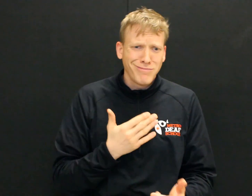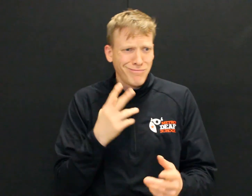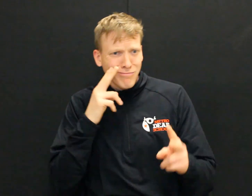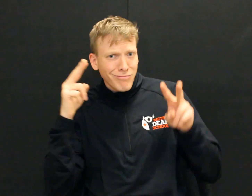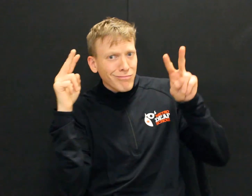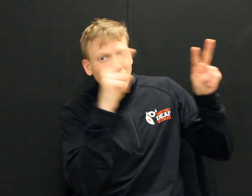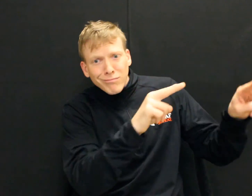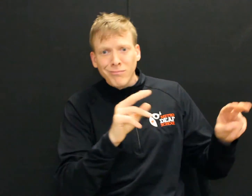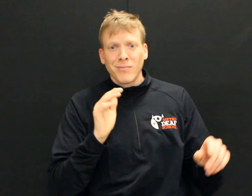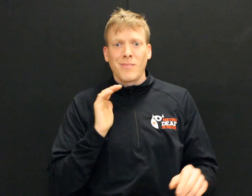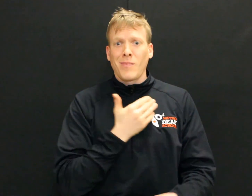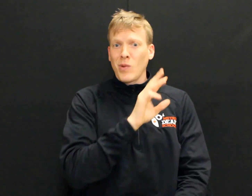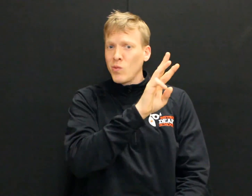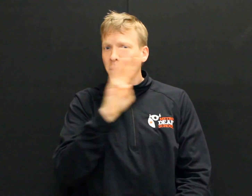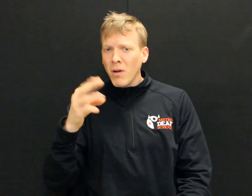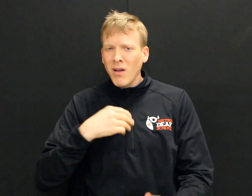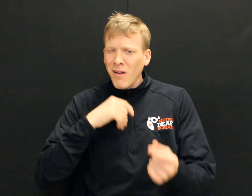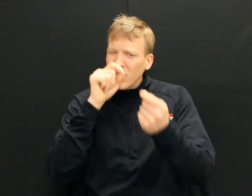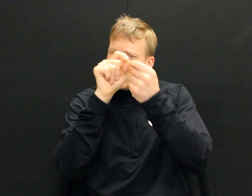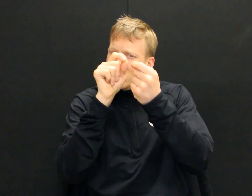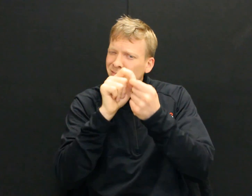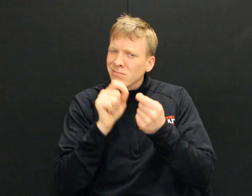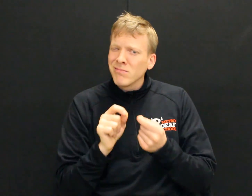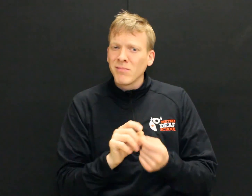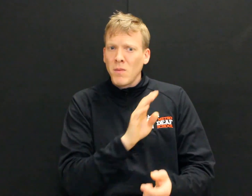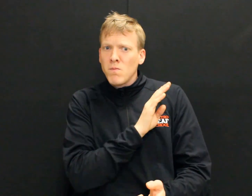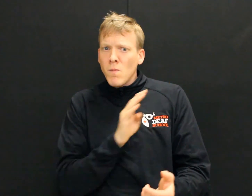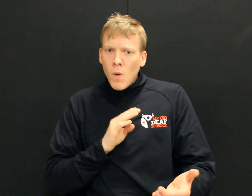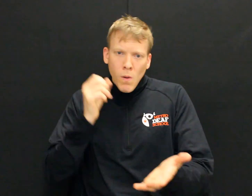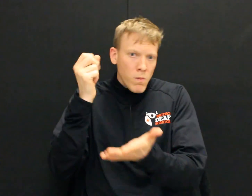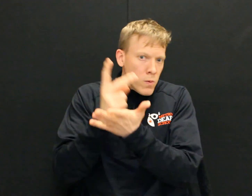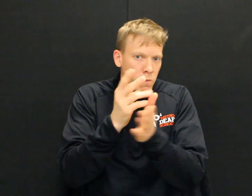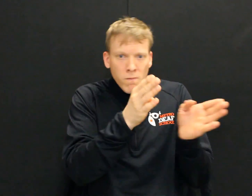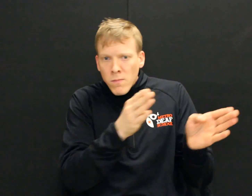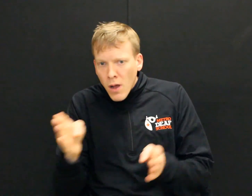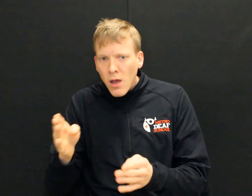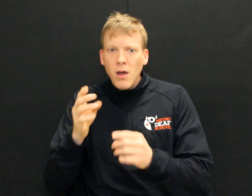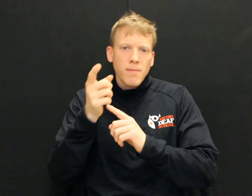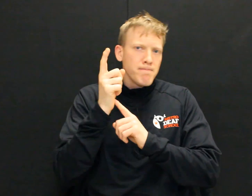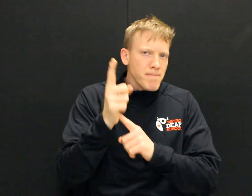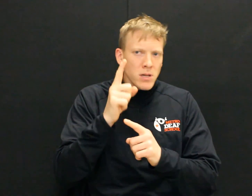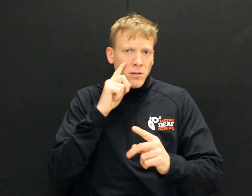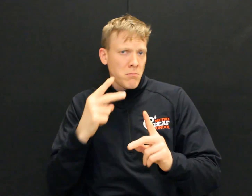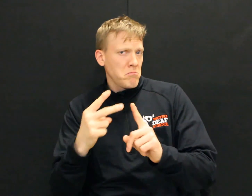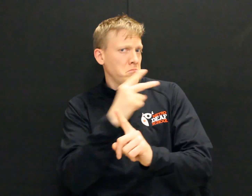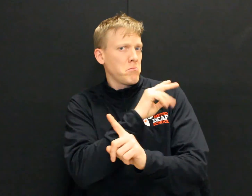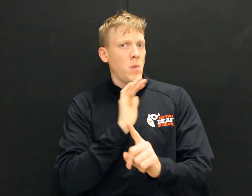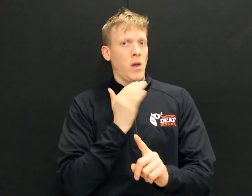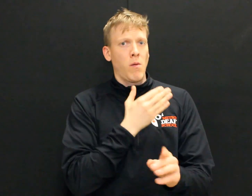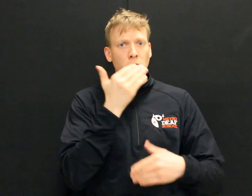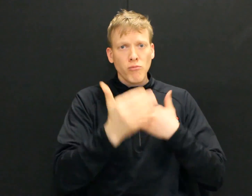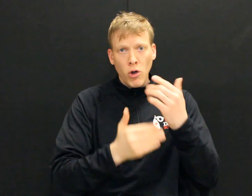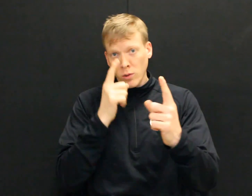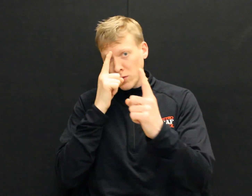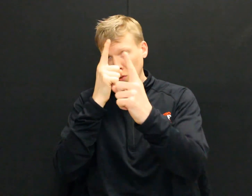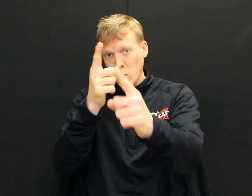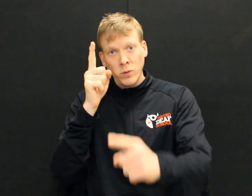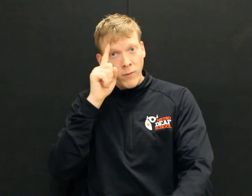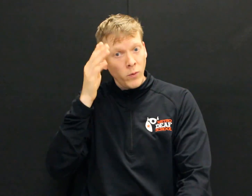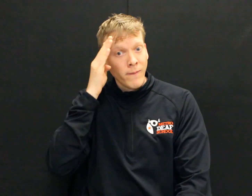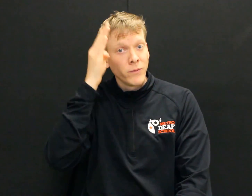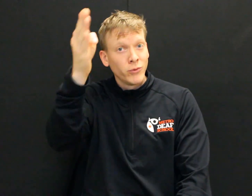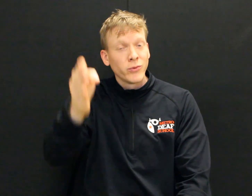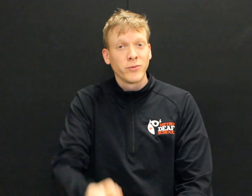our detailed board approved work plan and meeting minutes are posted on our website.